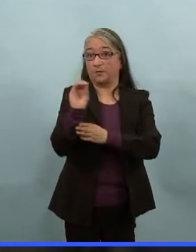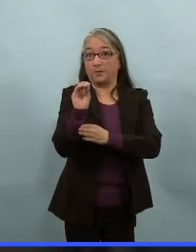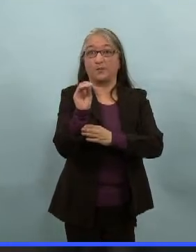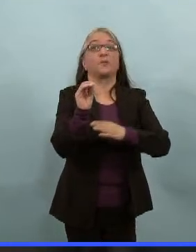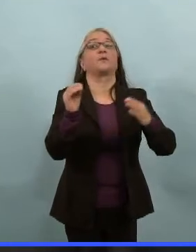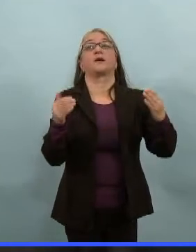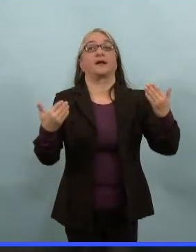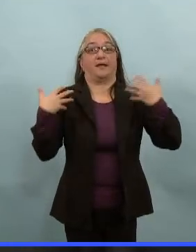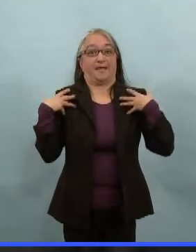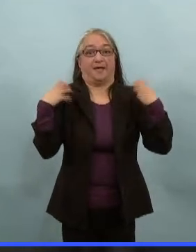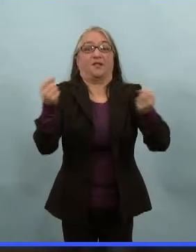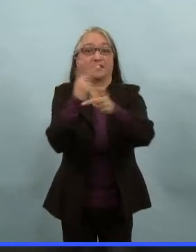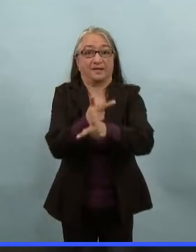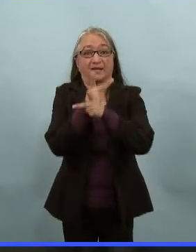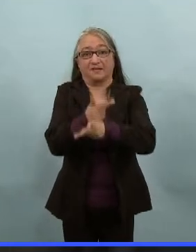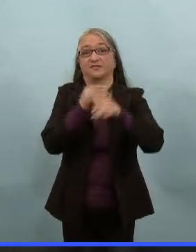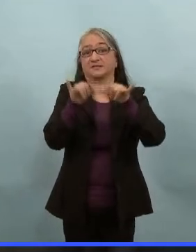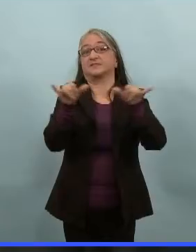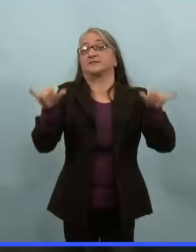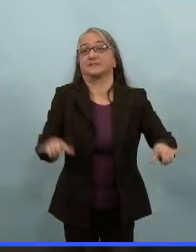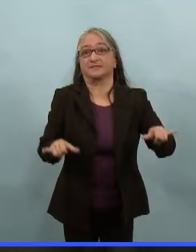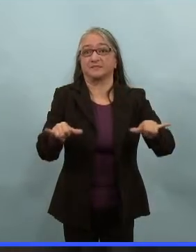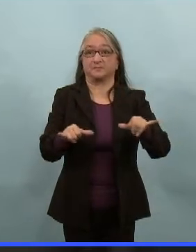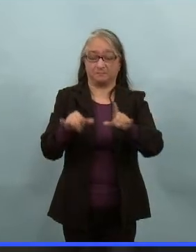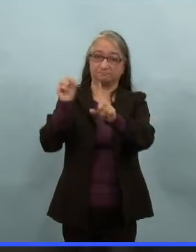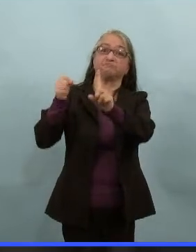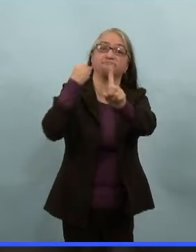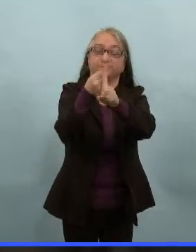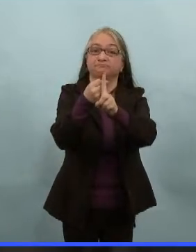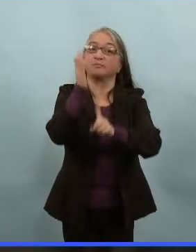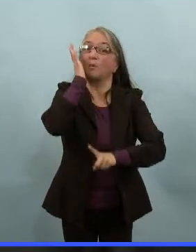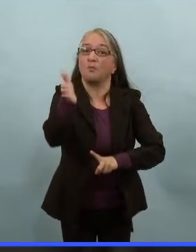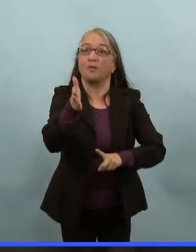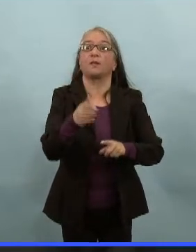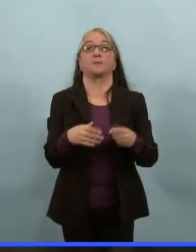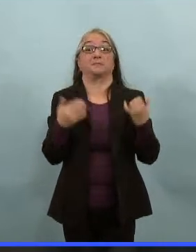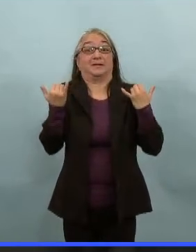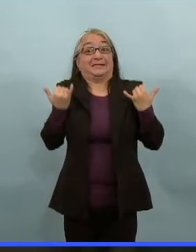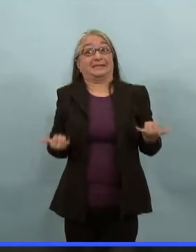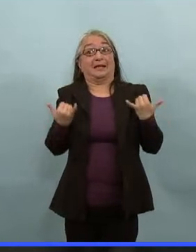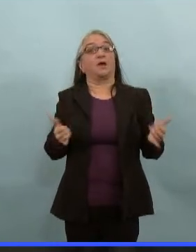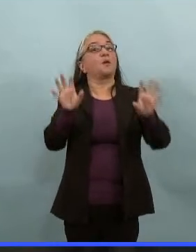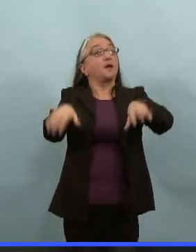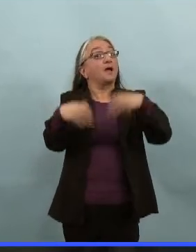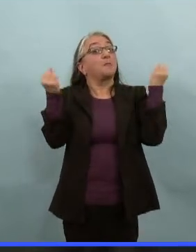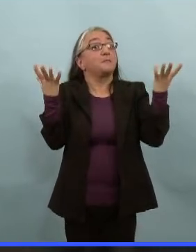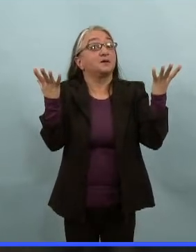how much of an impact there would be so we look at data related to this from other jurisdictions